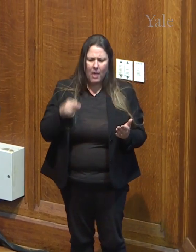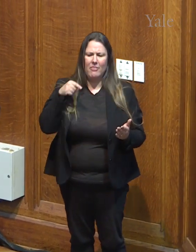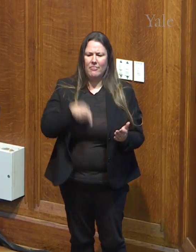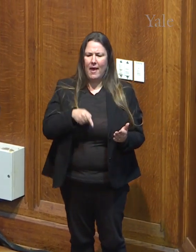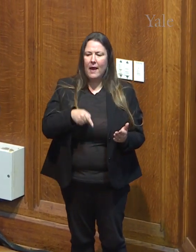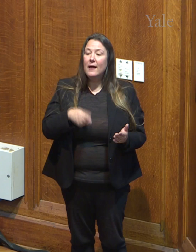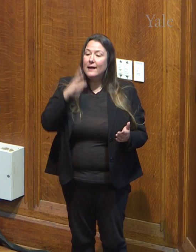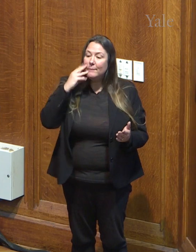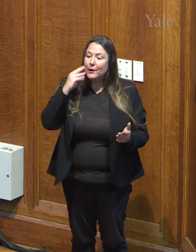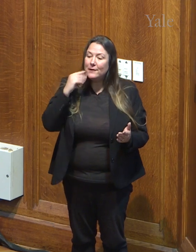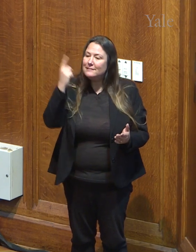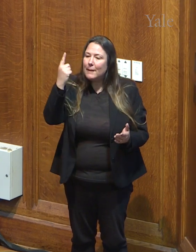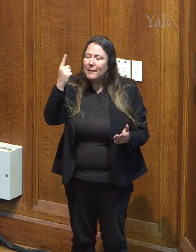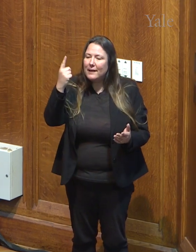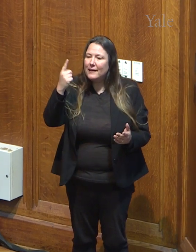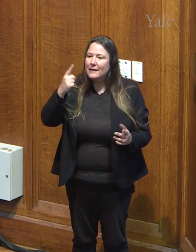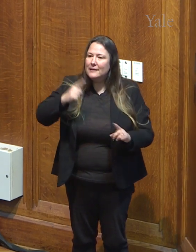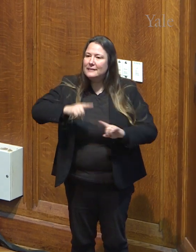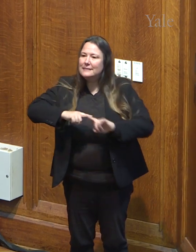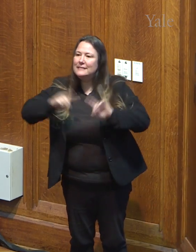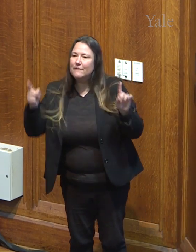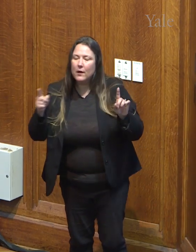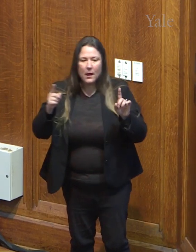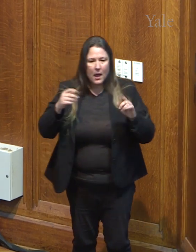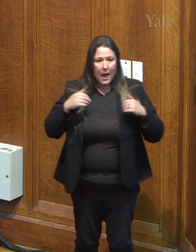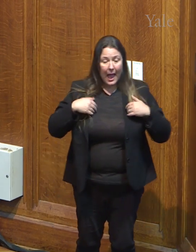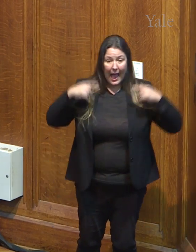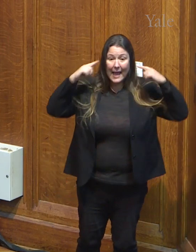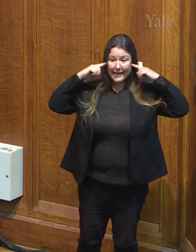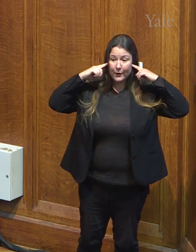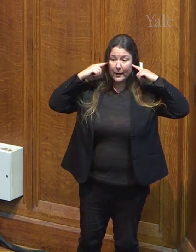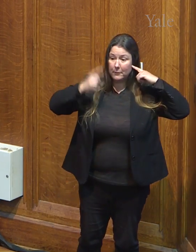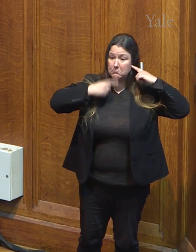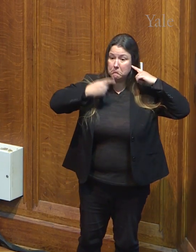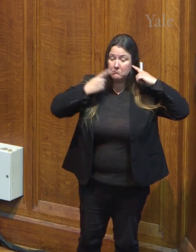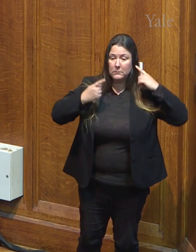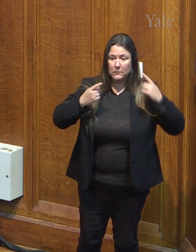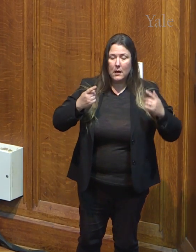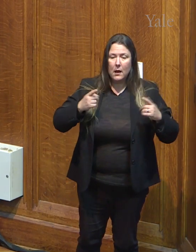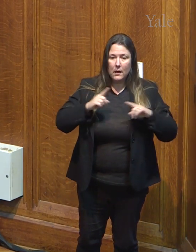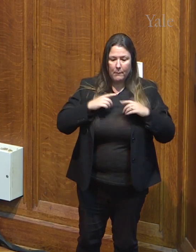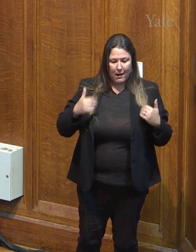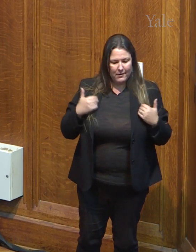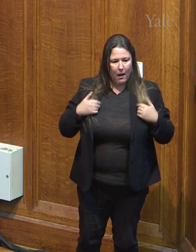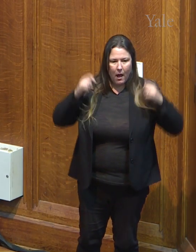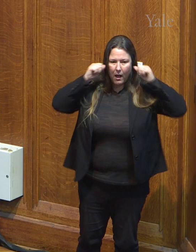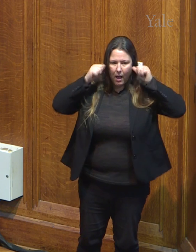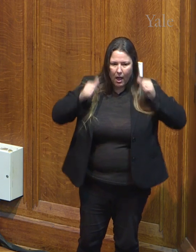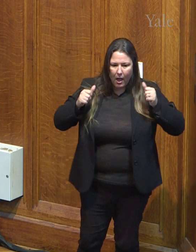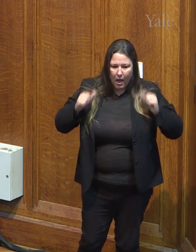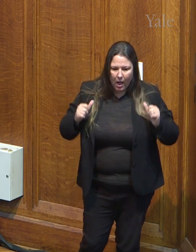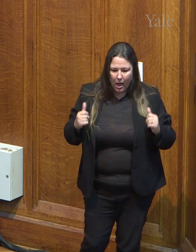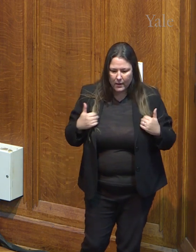who had lost a great deal of his hearing at a very early age, but that fact hadn't actually been